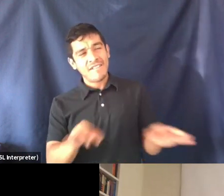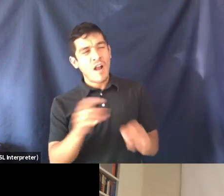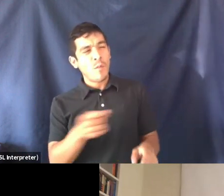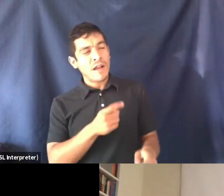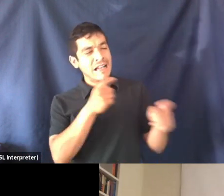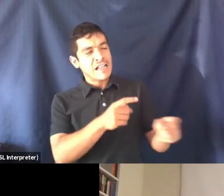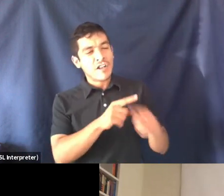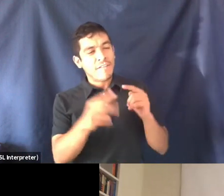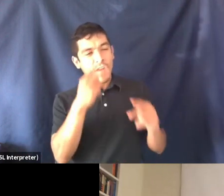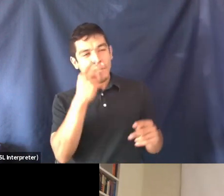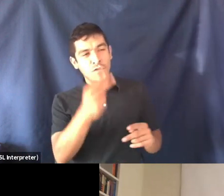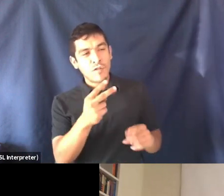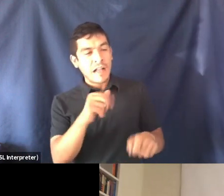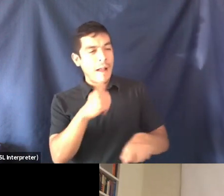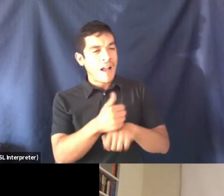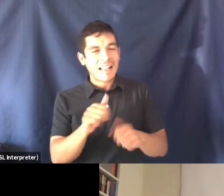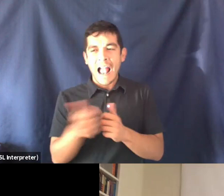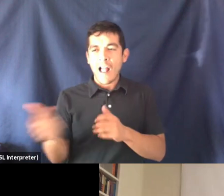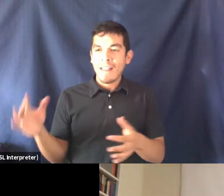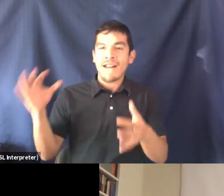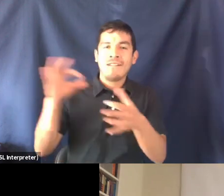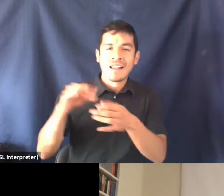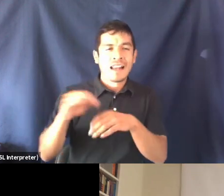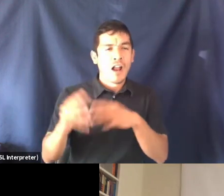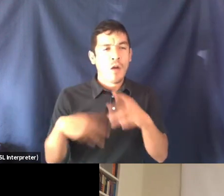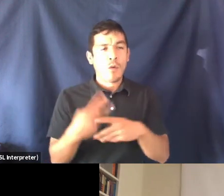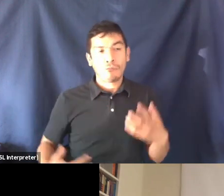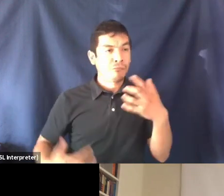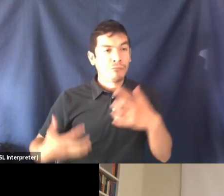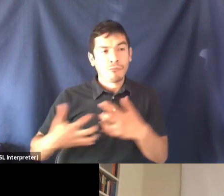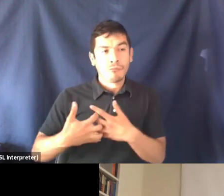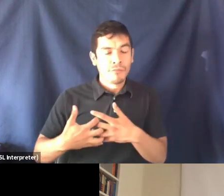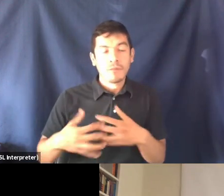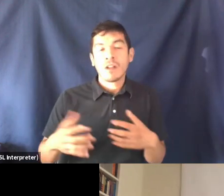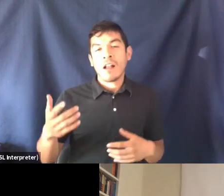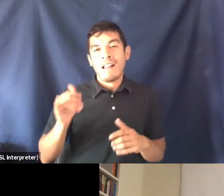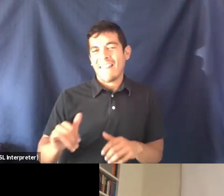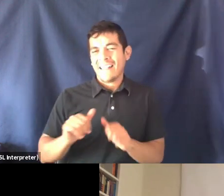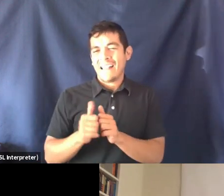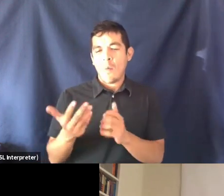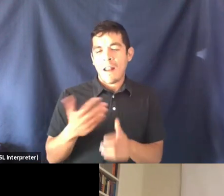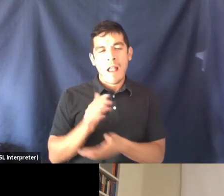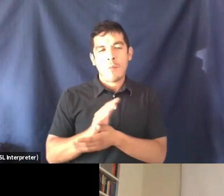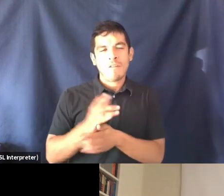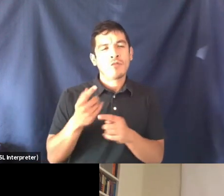And that was very much what the film was trying to question how arbitrary these kinds of notions are.